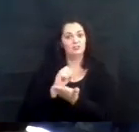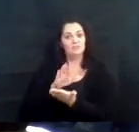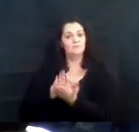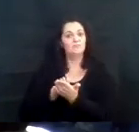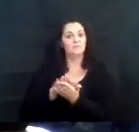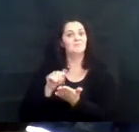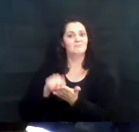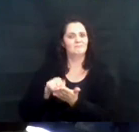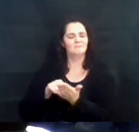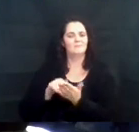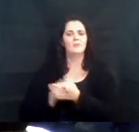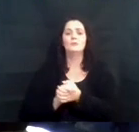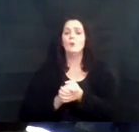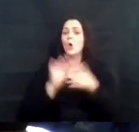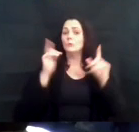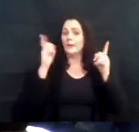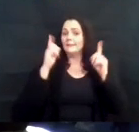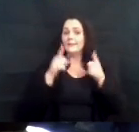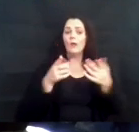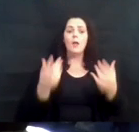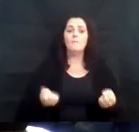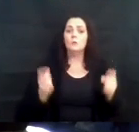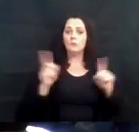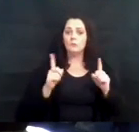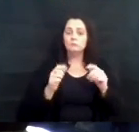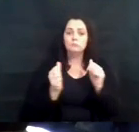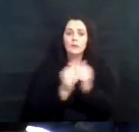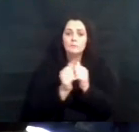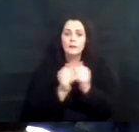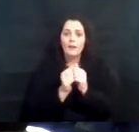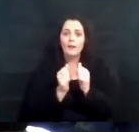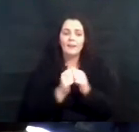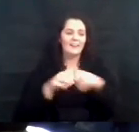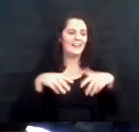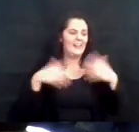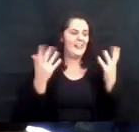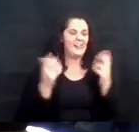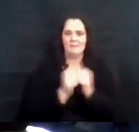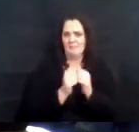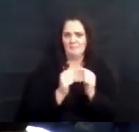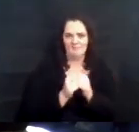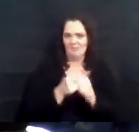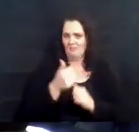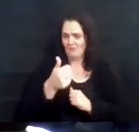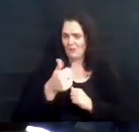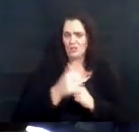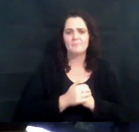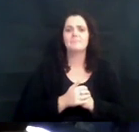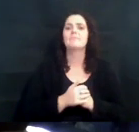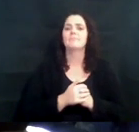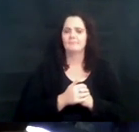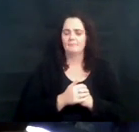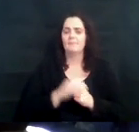So materials are very simple this morning, paper, so whatever type of paper you have is fine, you'll see me drawing in pencil this